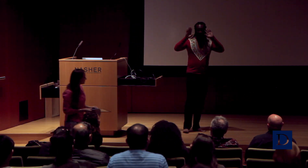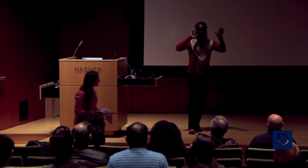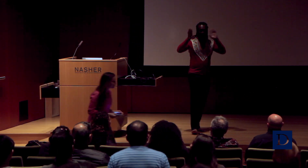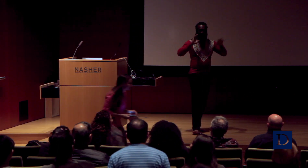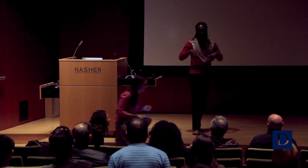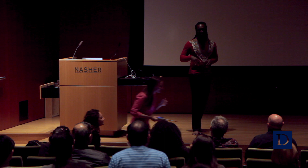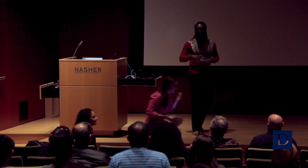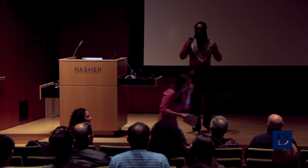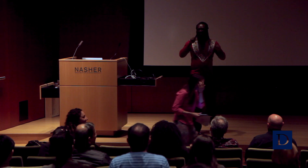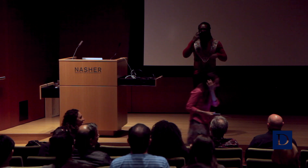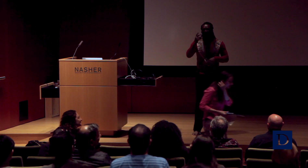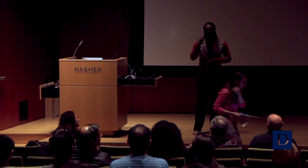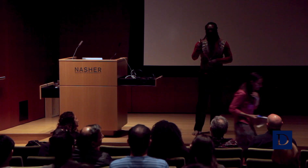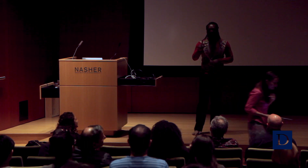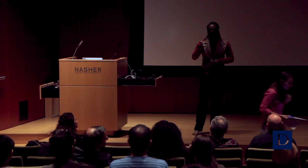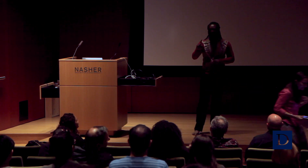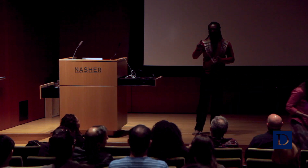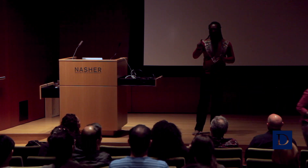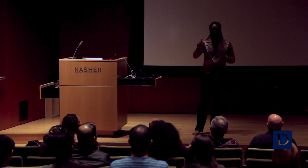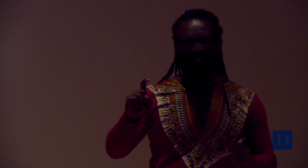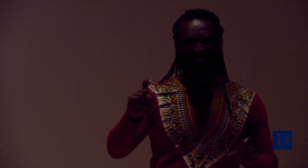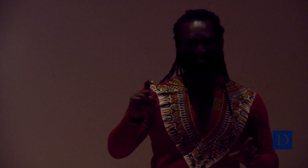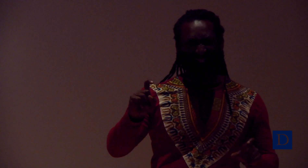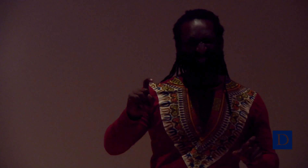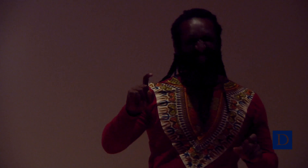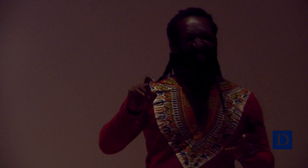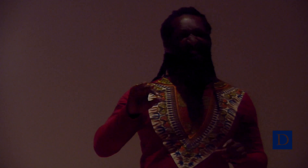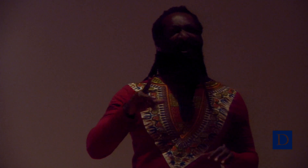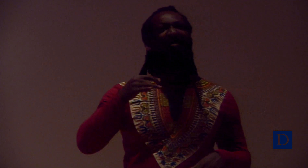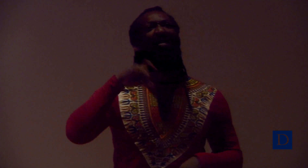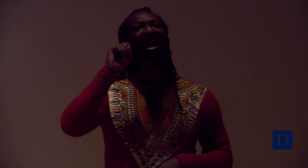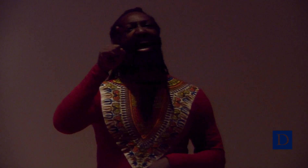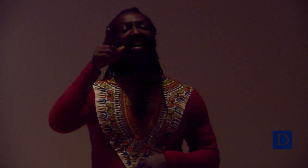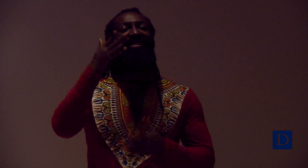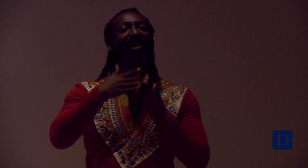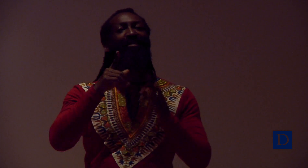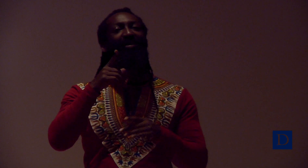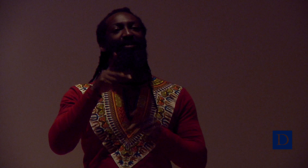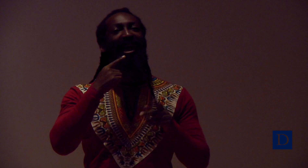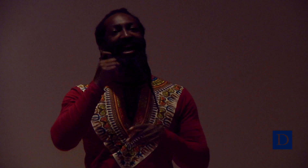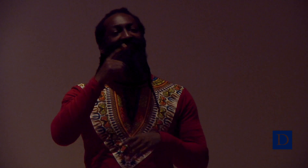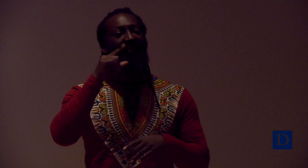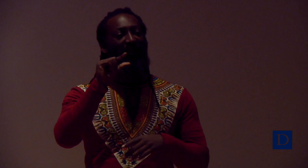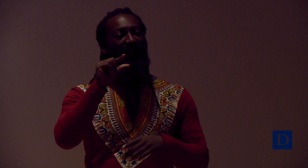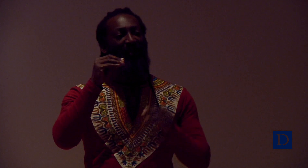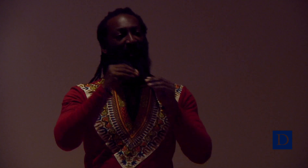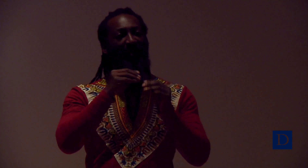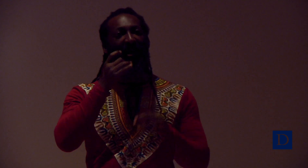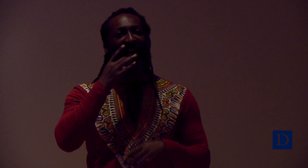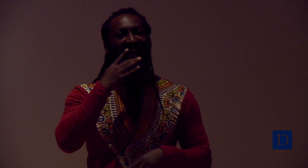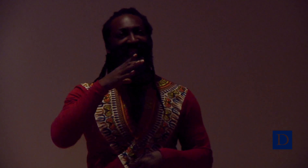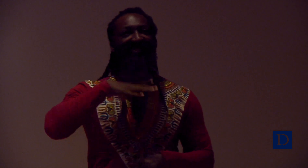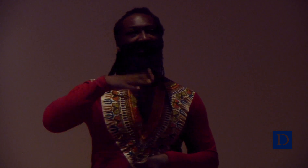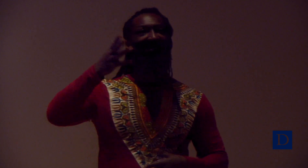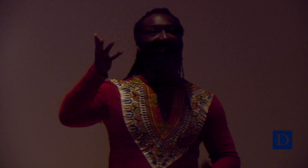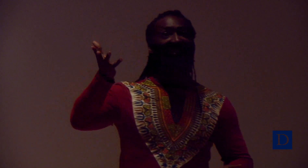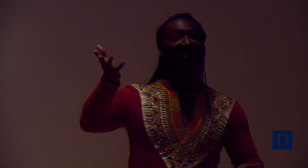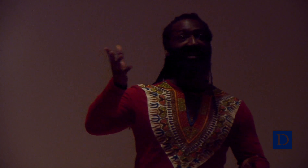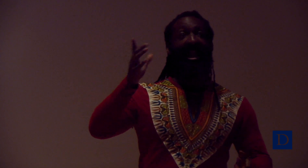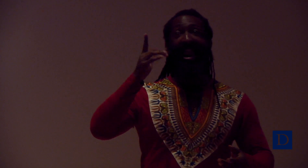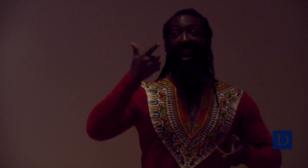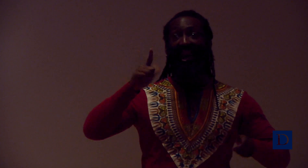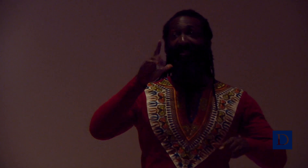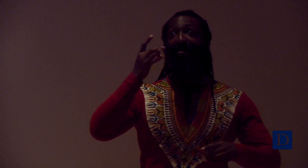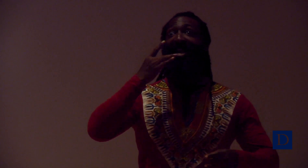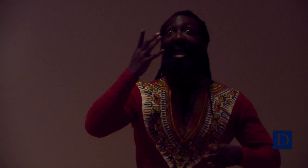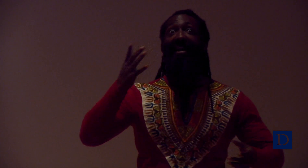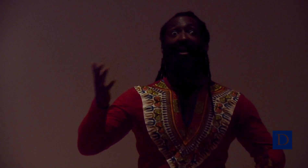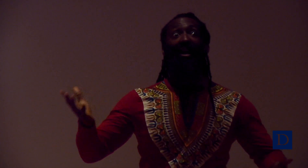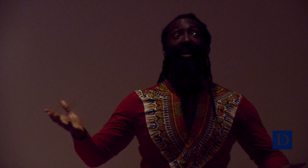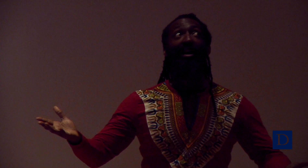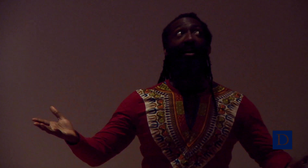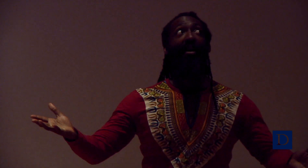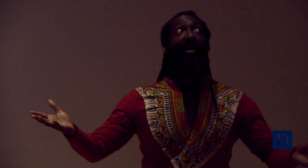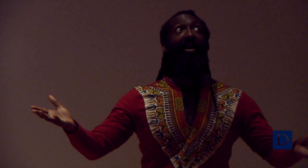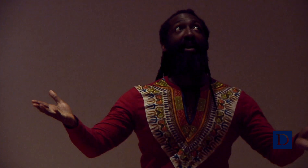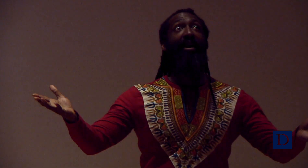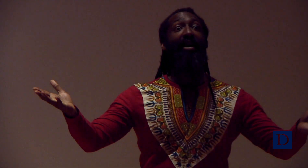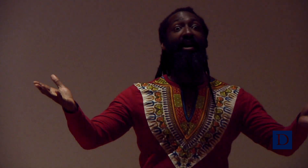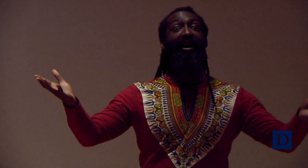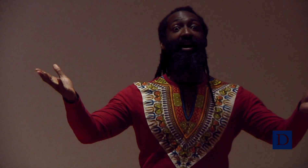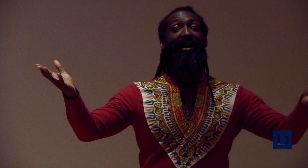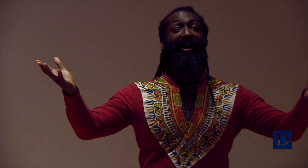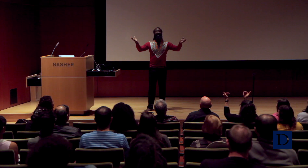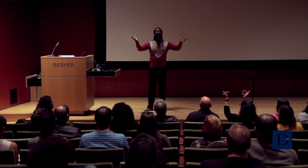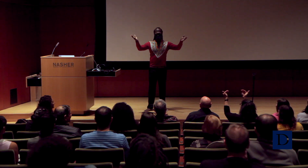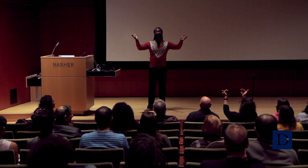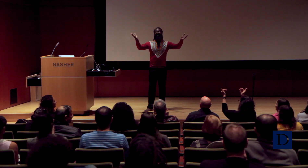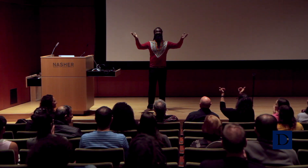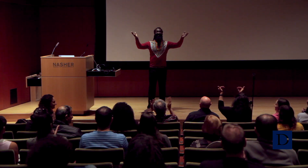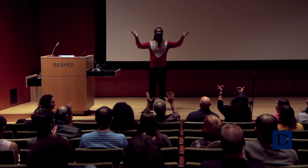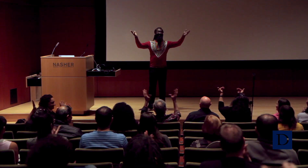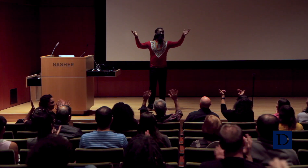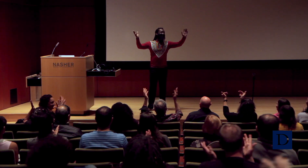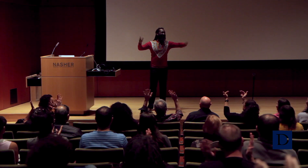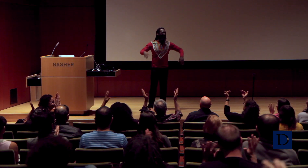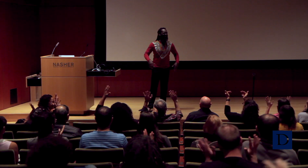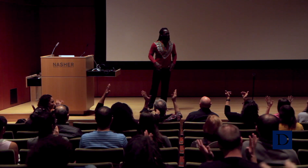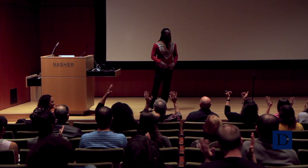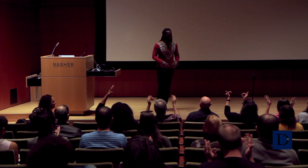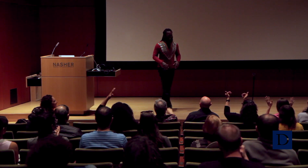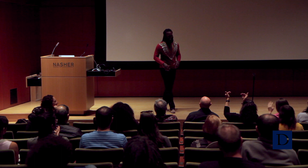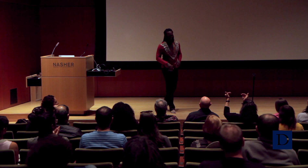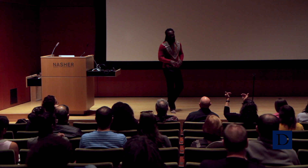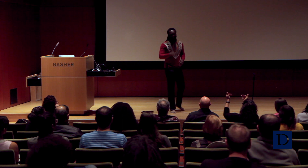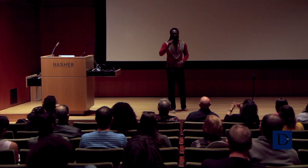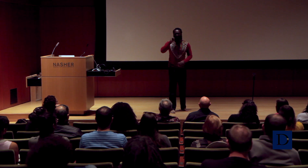Hello, everybody! Can you see me okay? So, maybe, people are asking for a little more light up front. Can we do that? Is that possible? Let there be light!